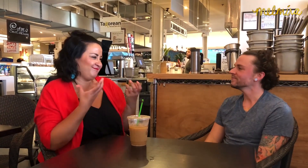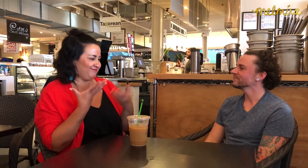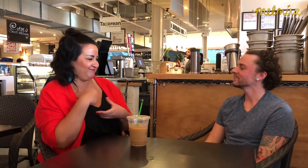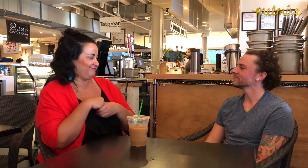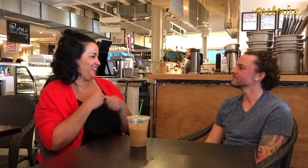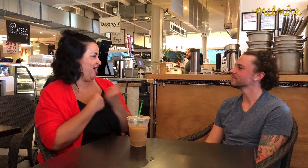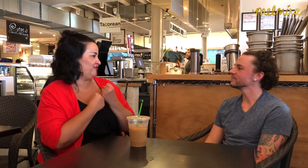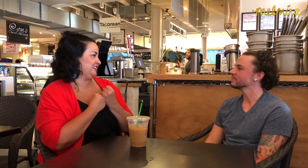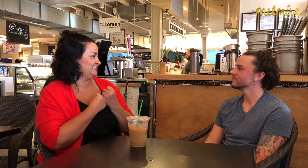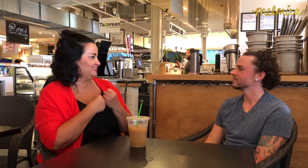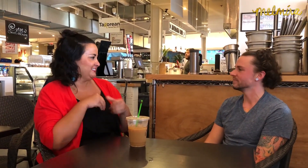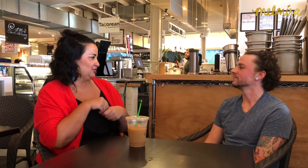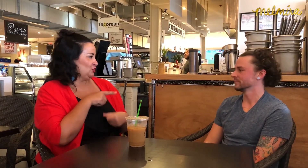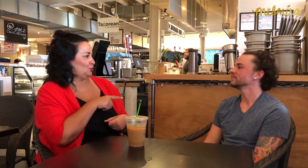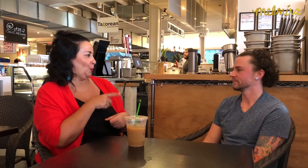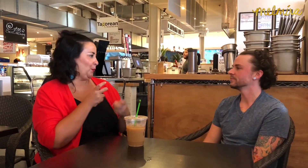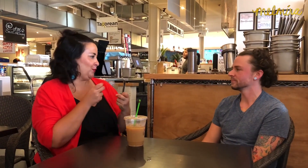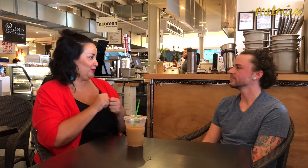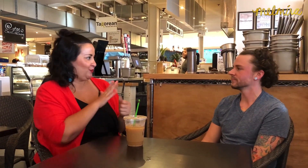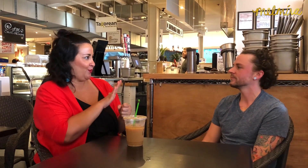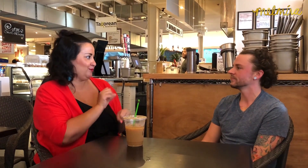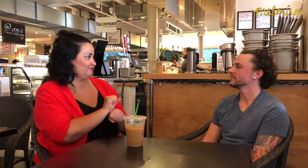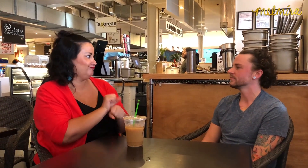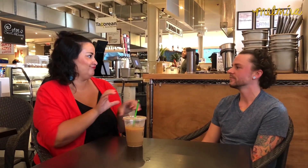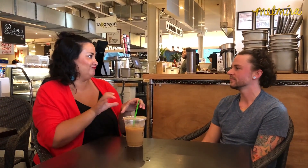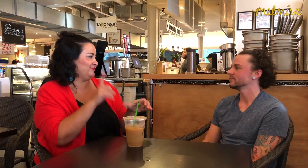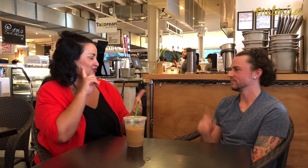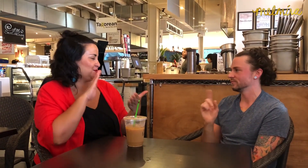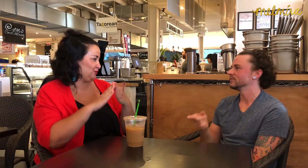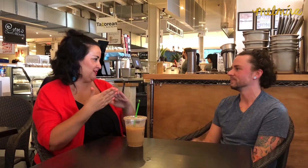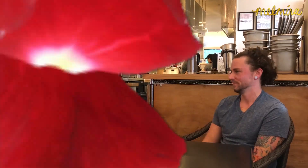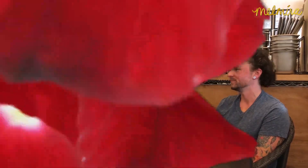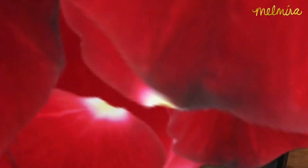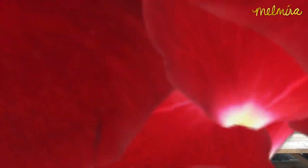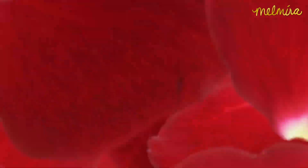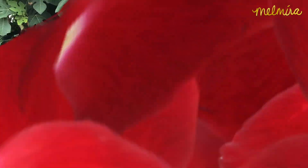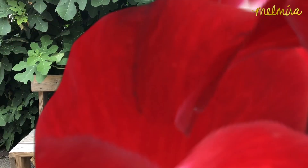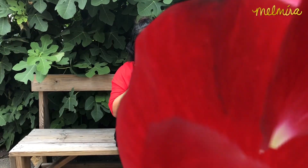The inner advocate wants to do more for the deaf community.